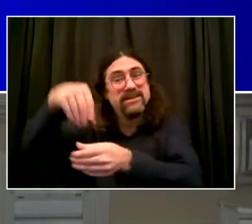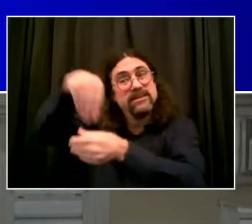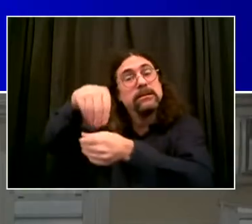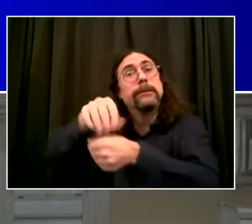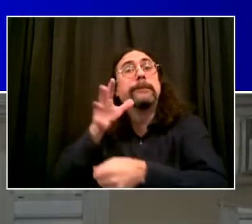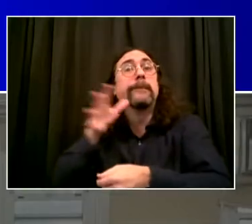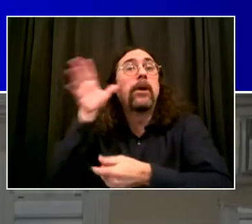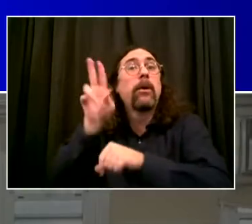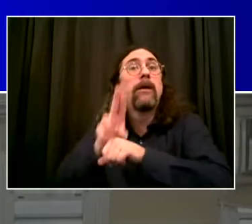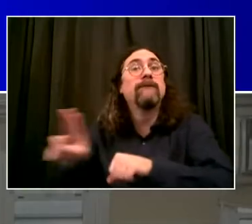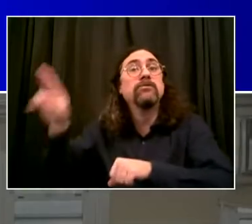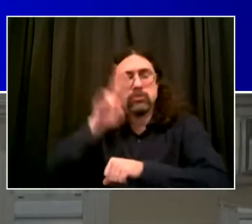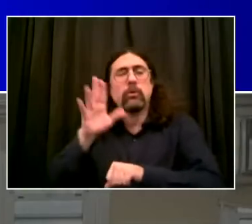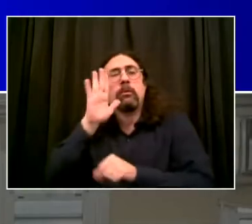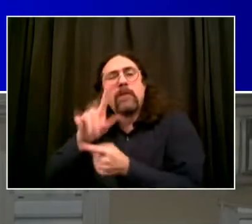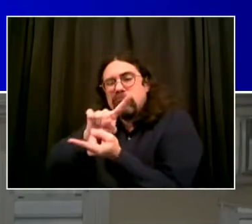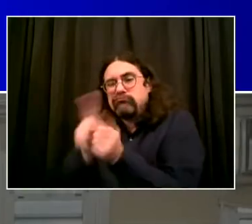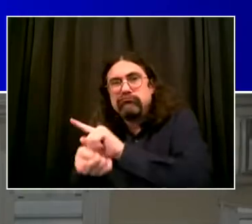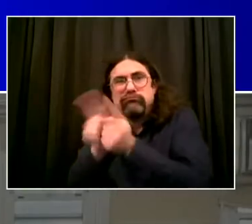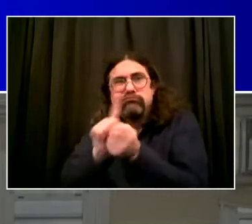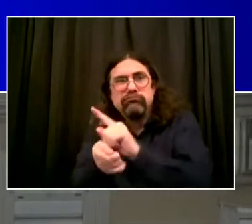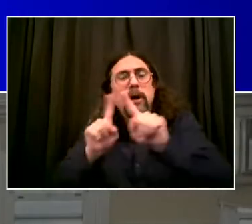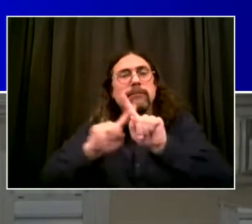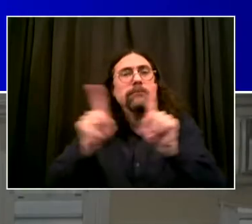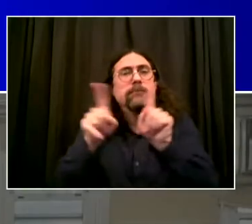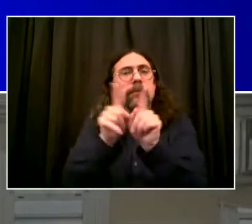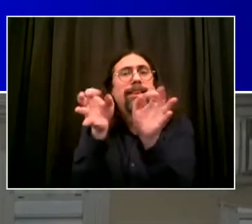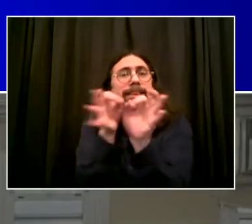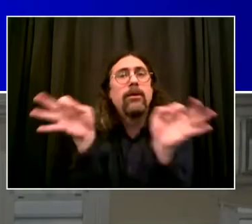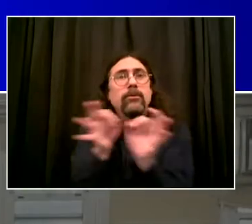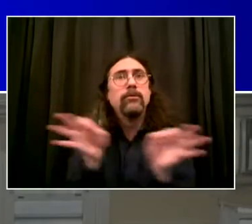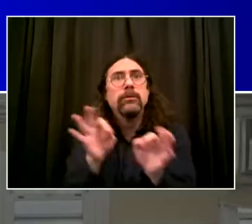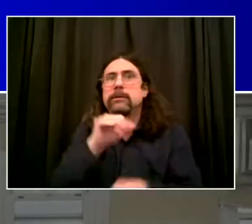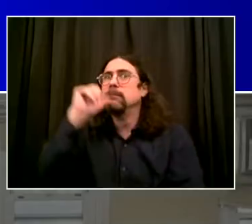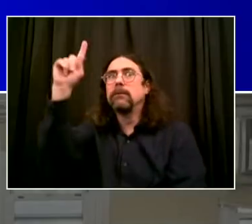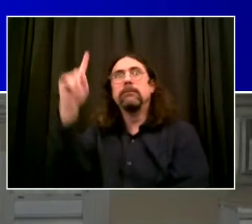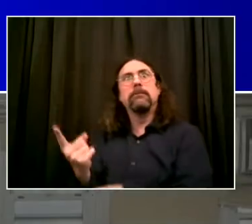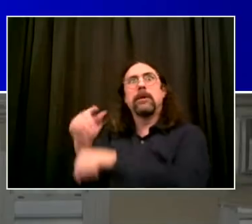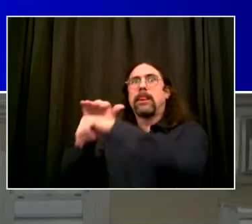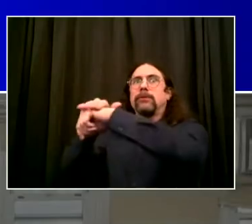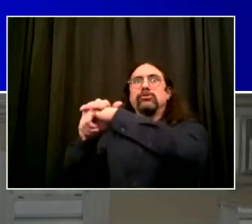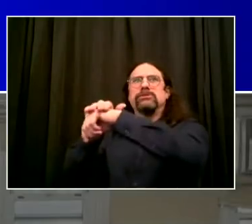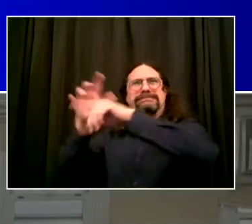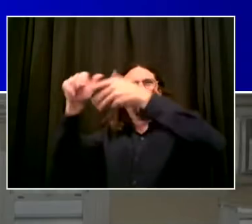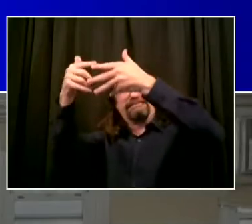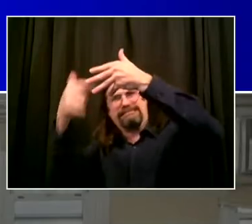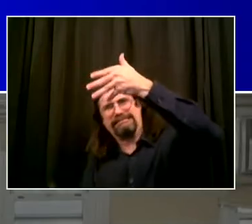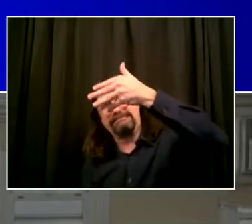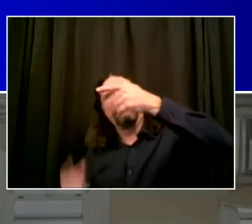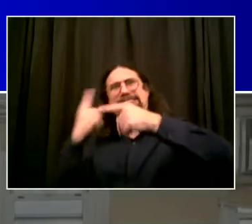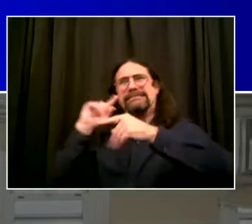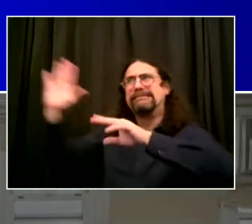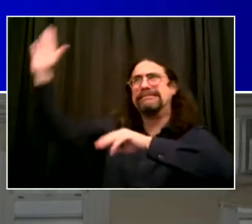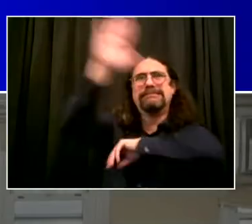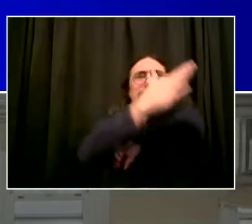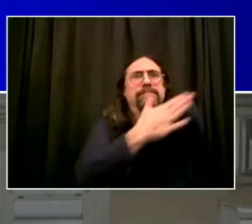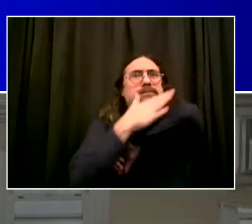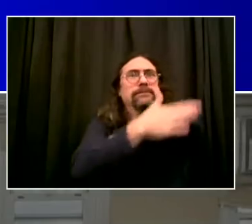TO SUPPORT AND KEEP THEM LEARNING AT HOME IN THTHIRE LANGUAGE. NUMBER SIX WE